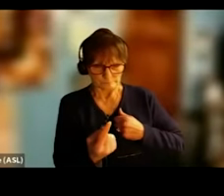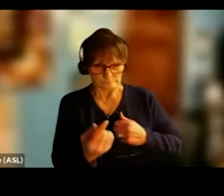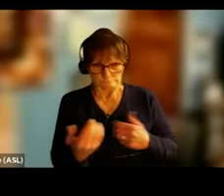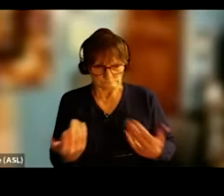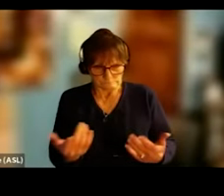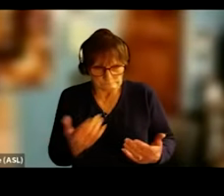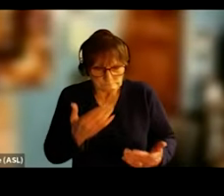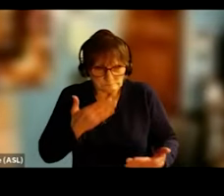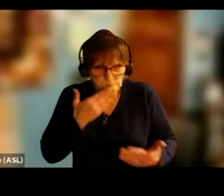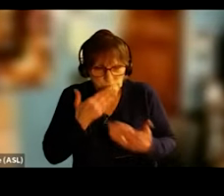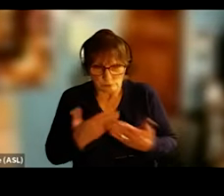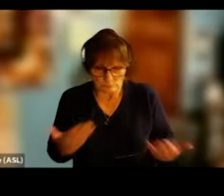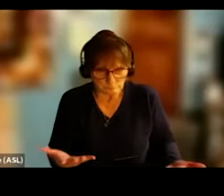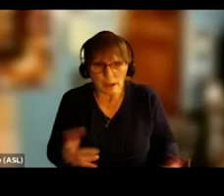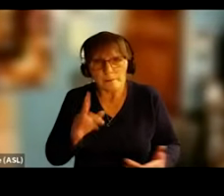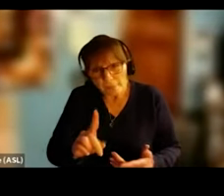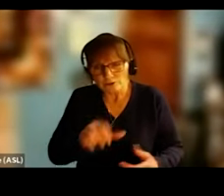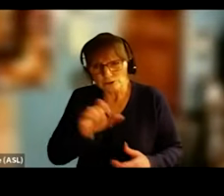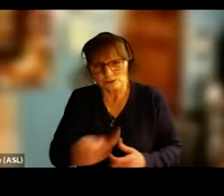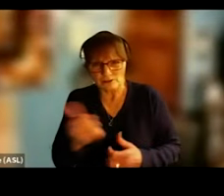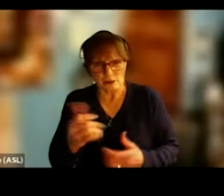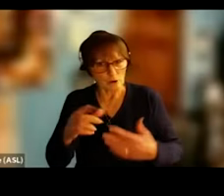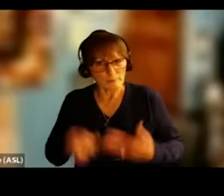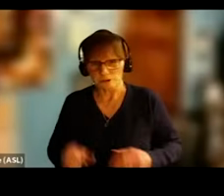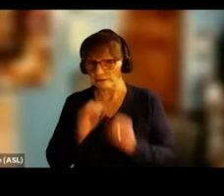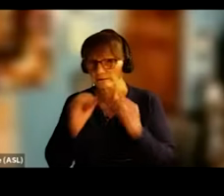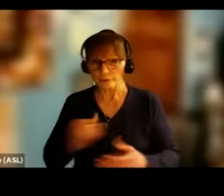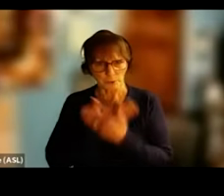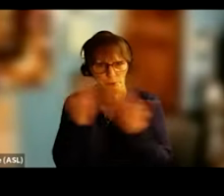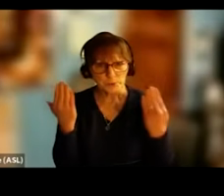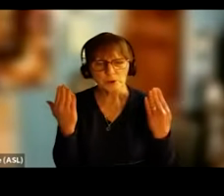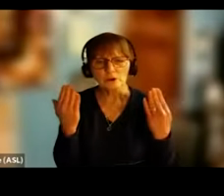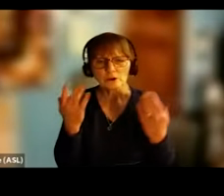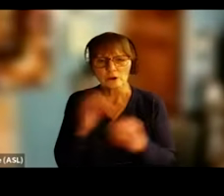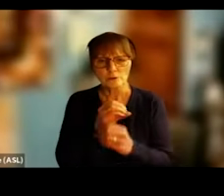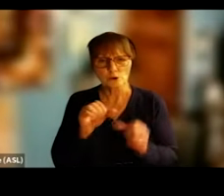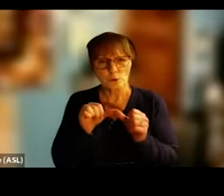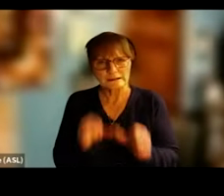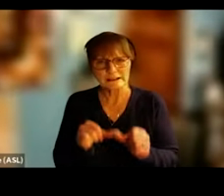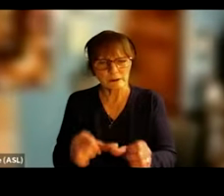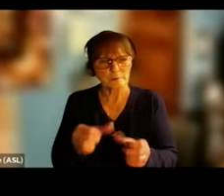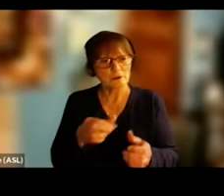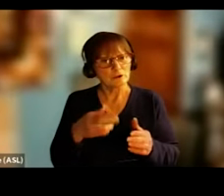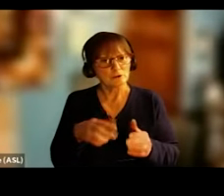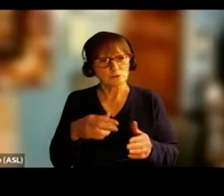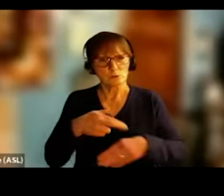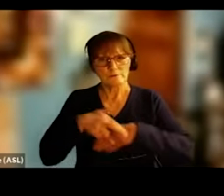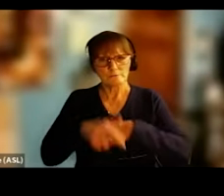but then there is no other option. There is no continuum. When we try to refer patients for long-term facilities, they're either getting denied